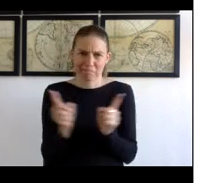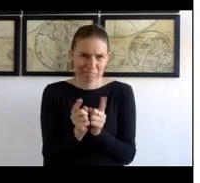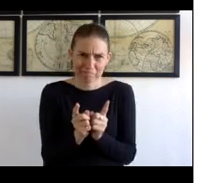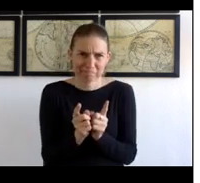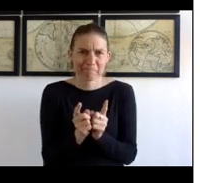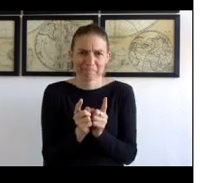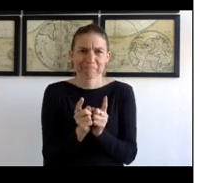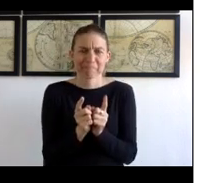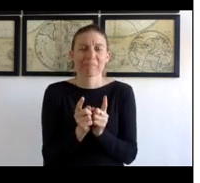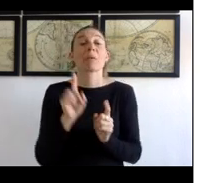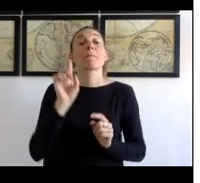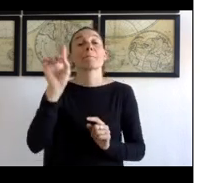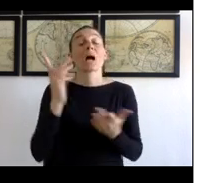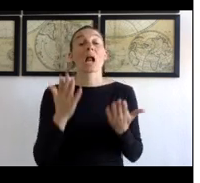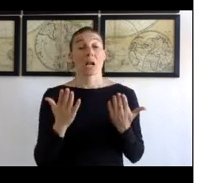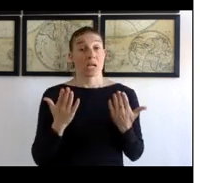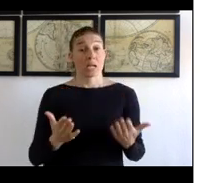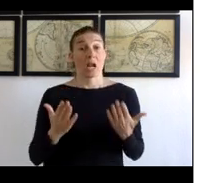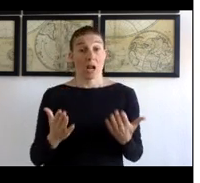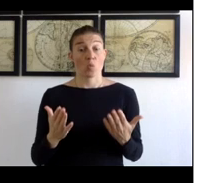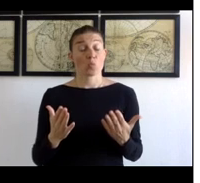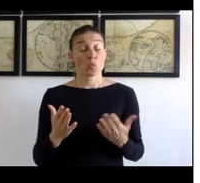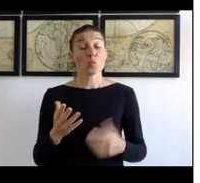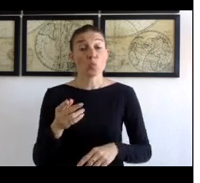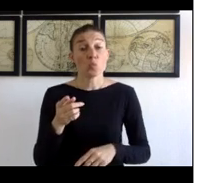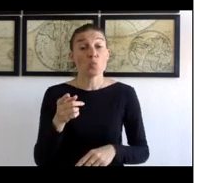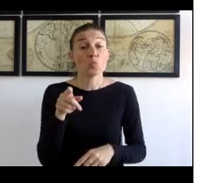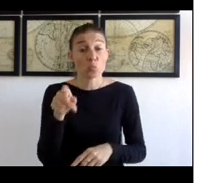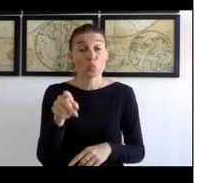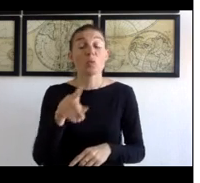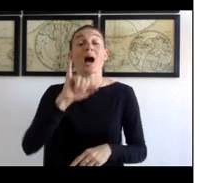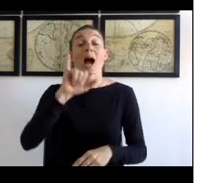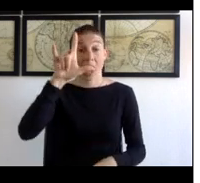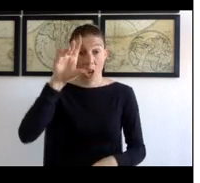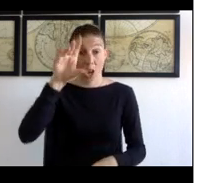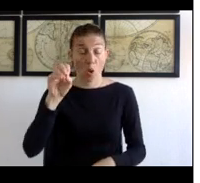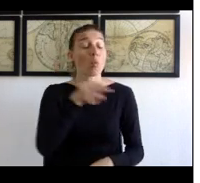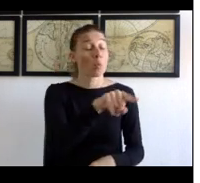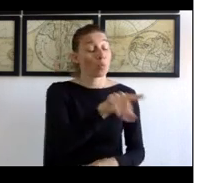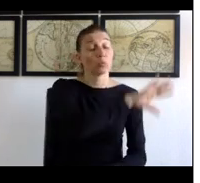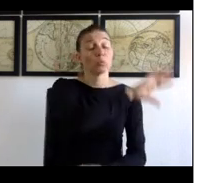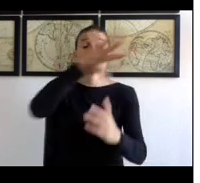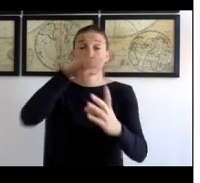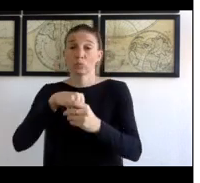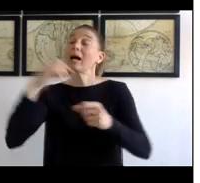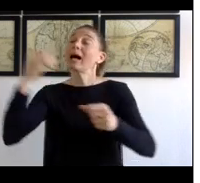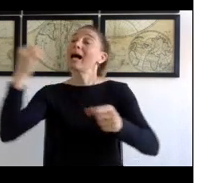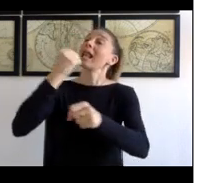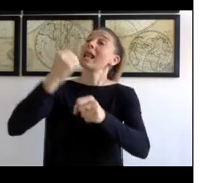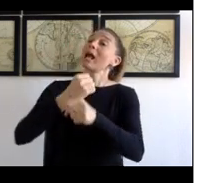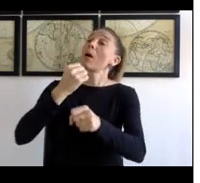This model is being added in the ILO Labour Force Survey questionnaires